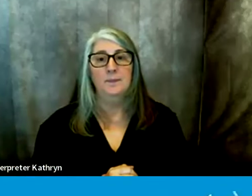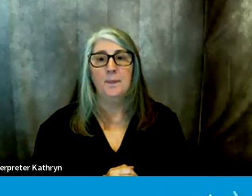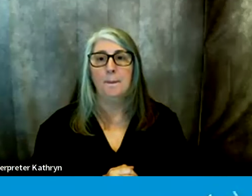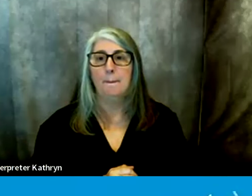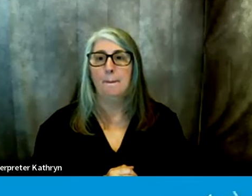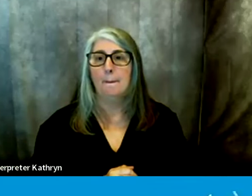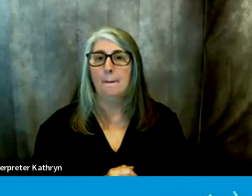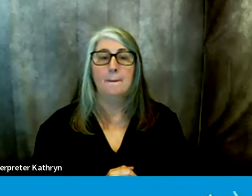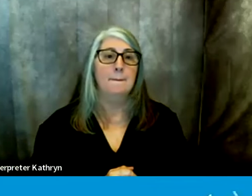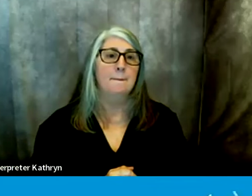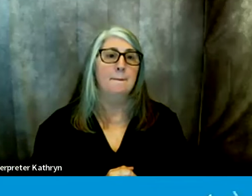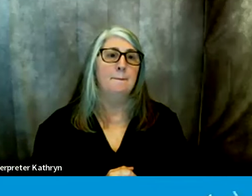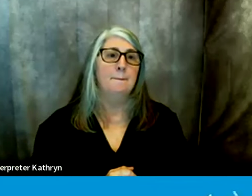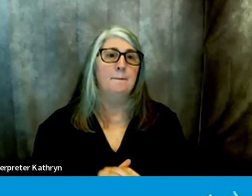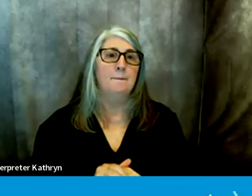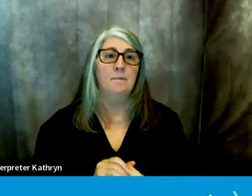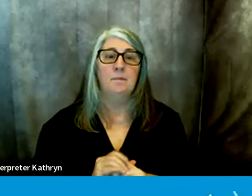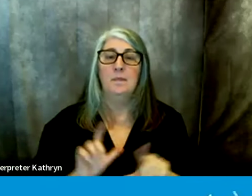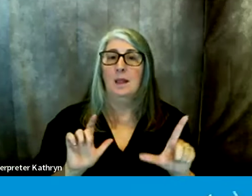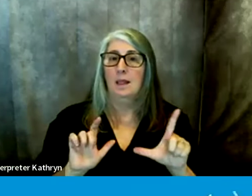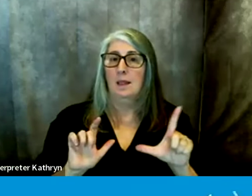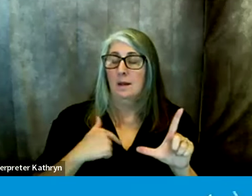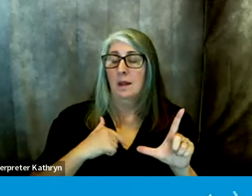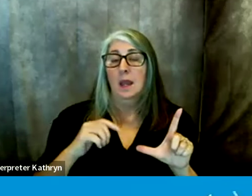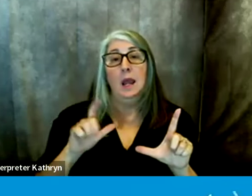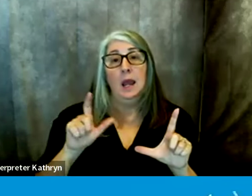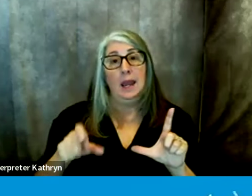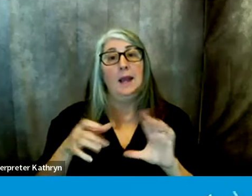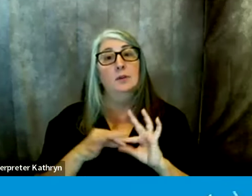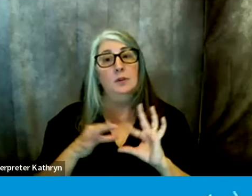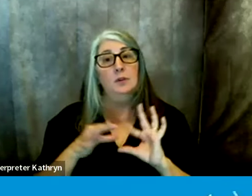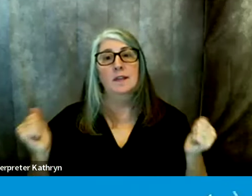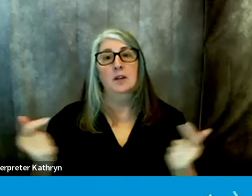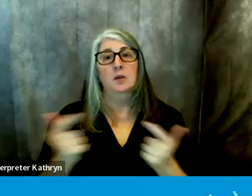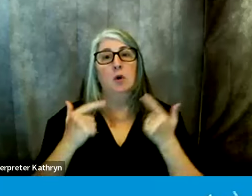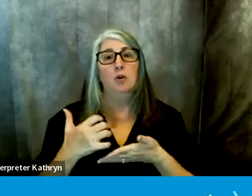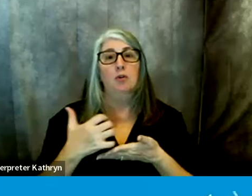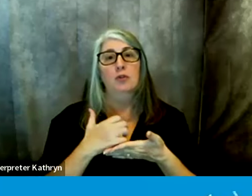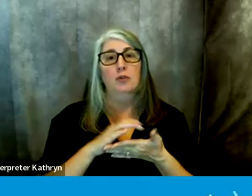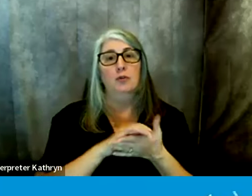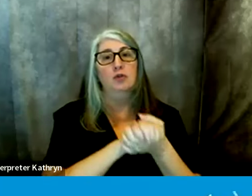Well, and I have to say you guys all deserve your congratulations